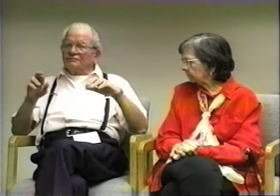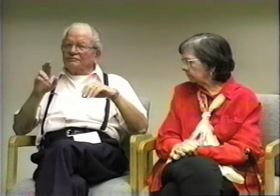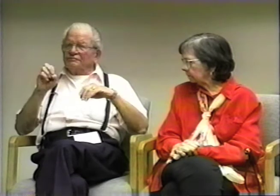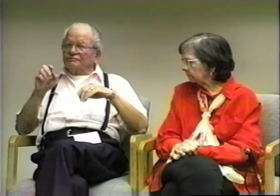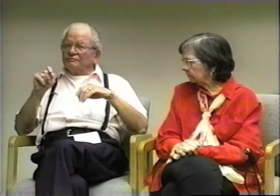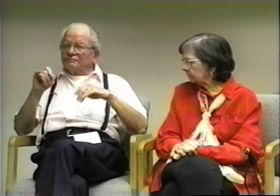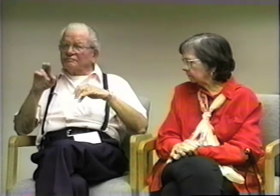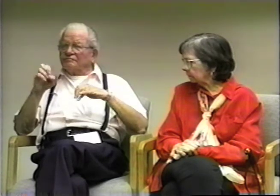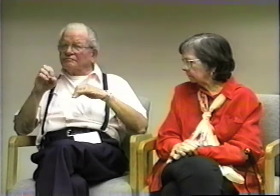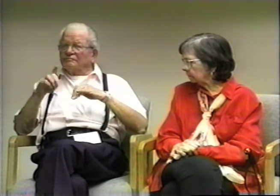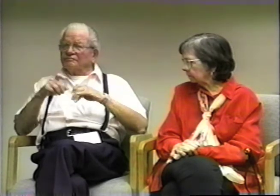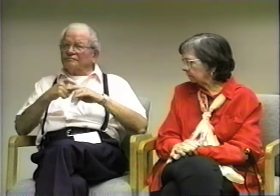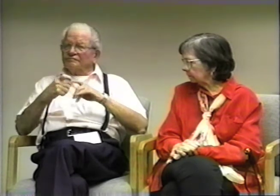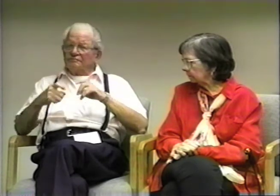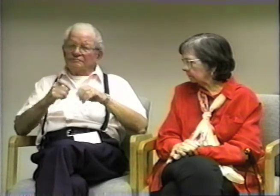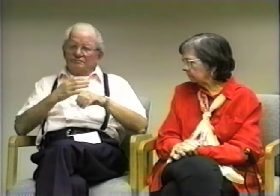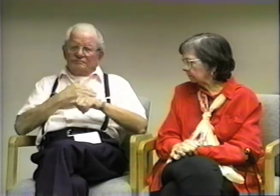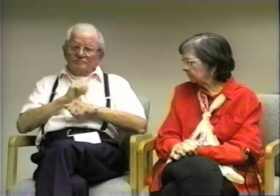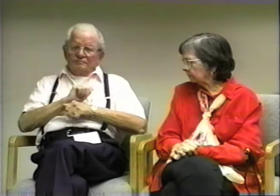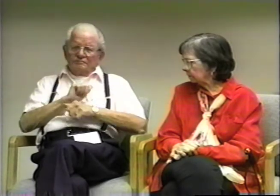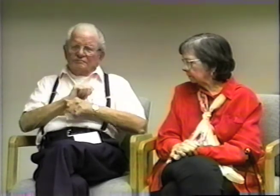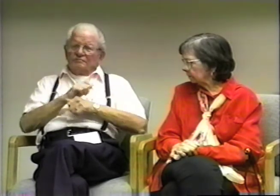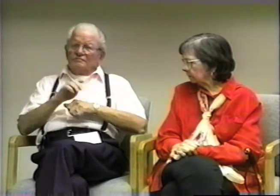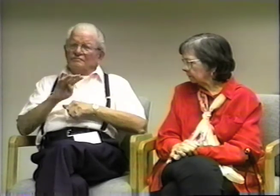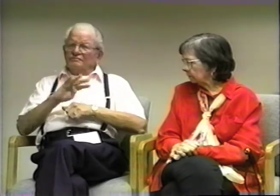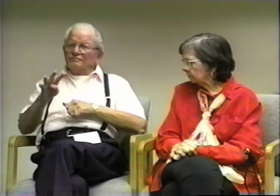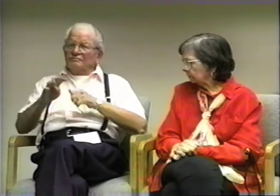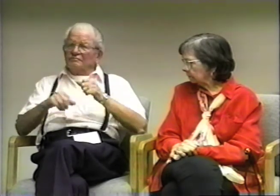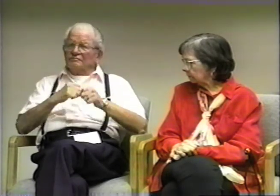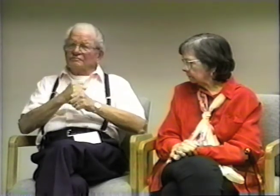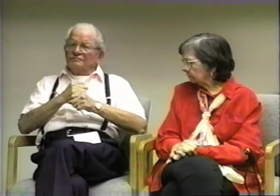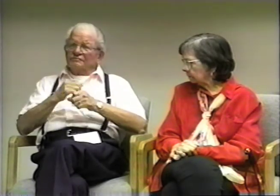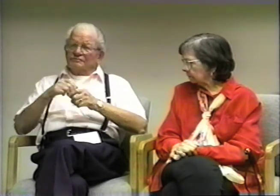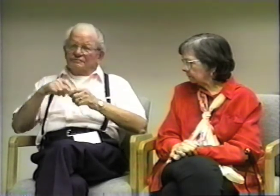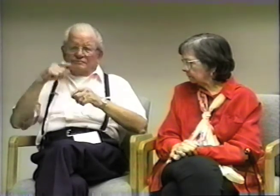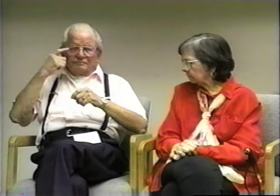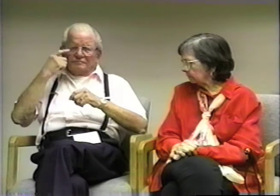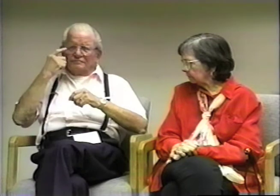This type of attitude persisted throughout the entire forty-four years